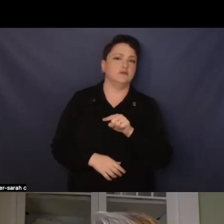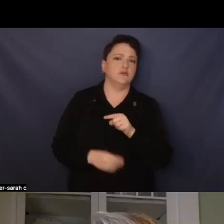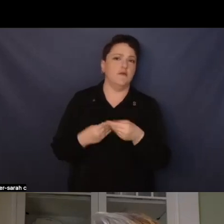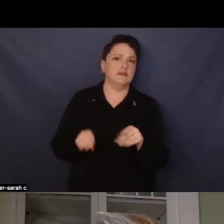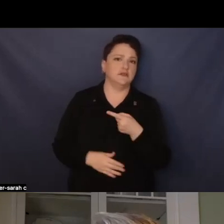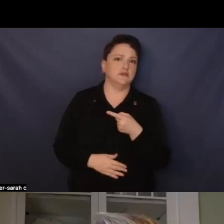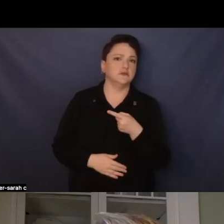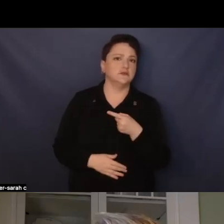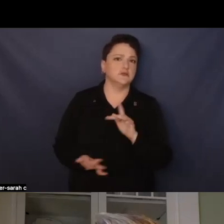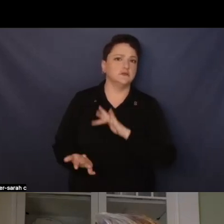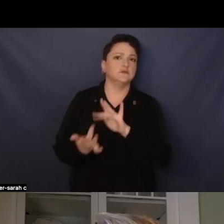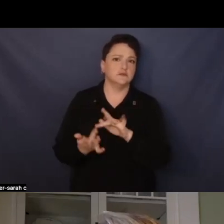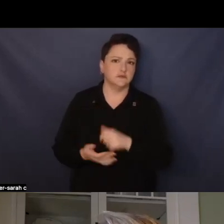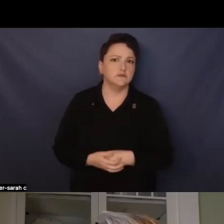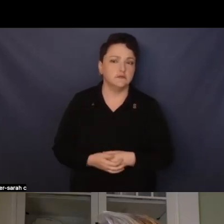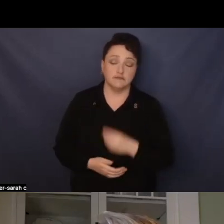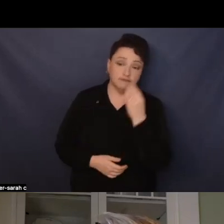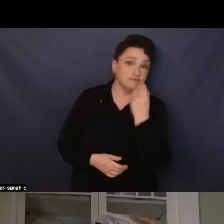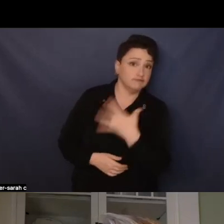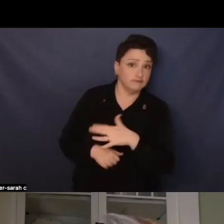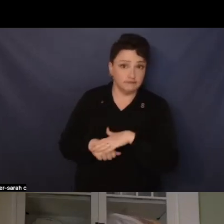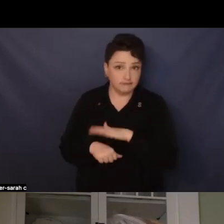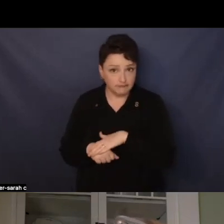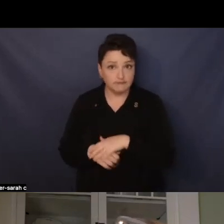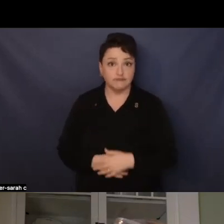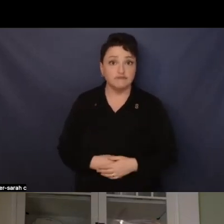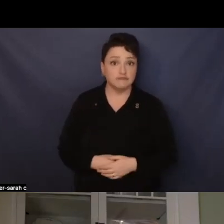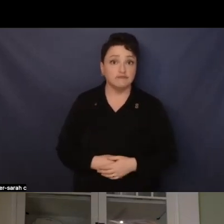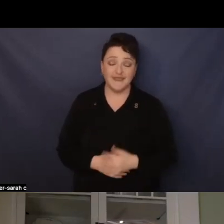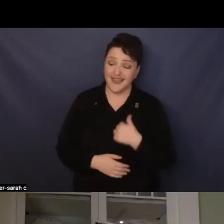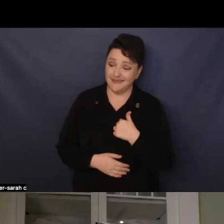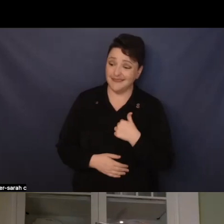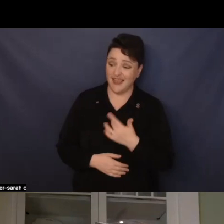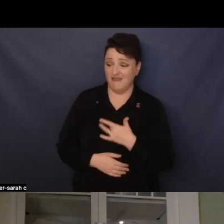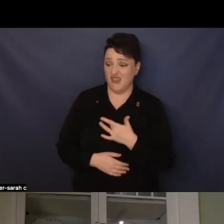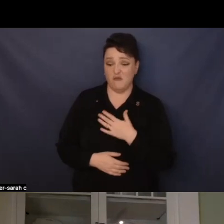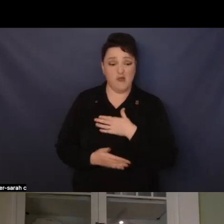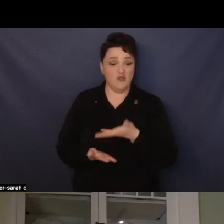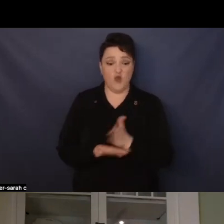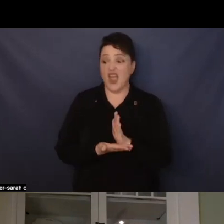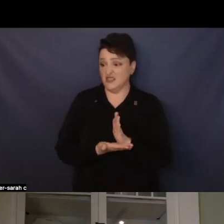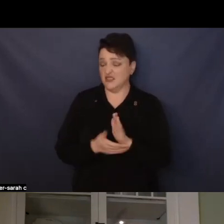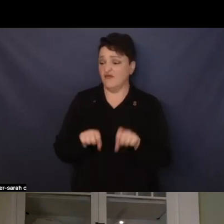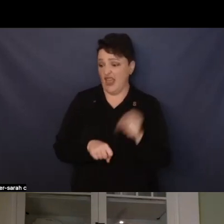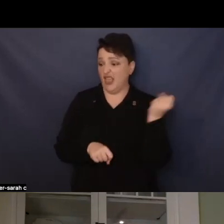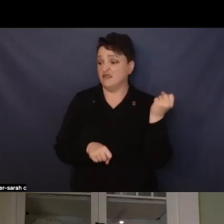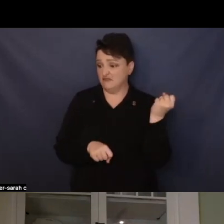And let them know that you feel like your rights are being violated under the ADA.